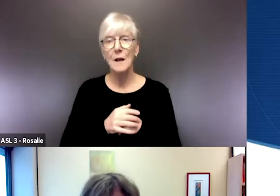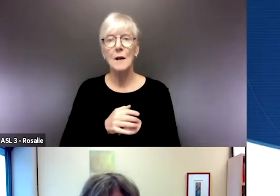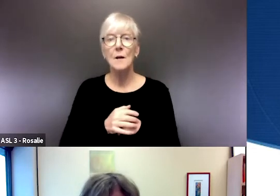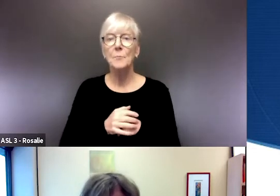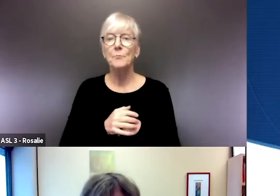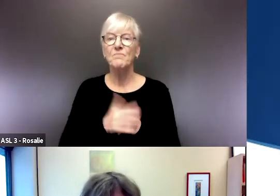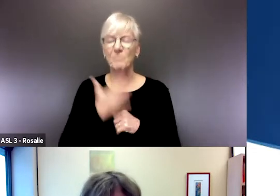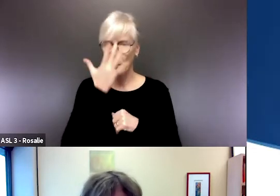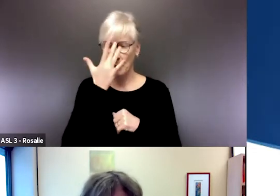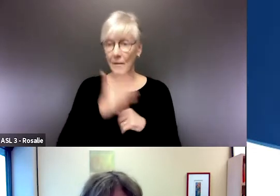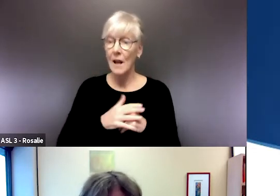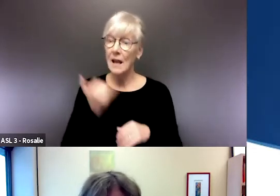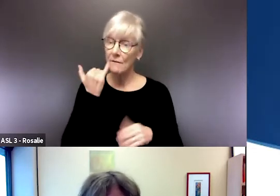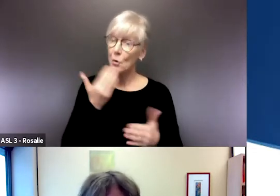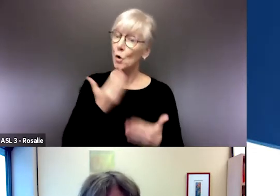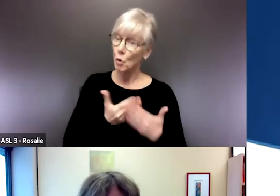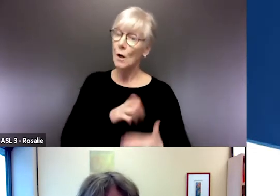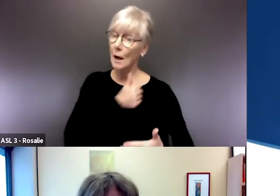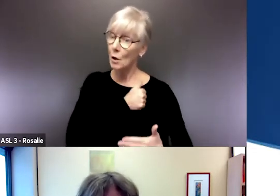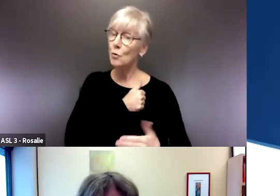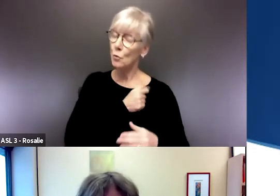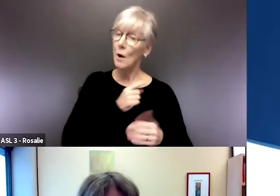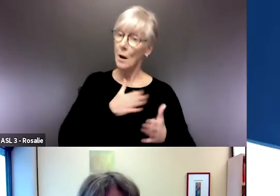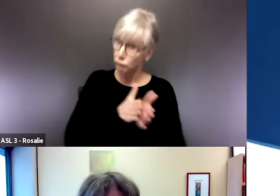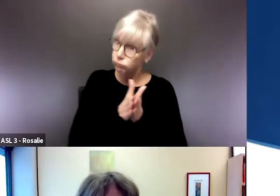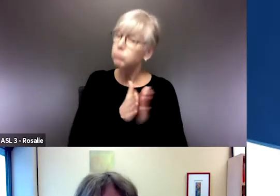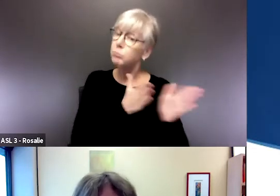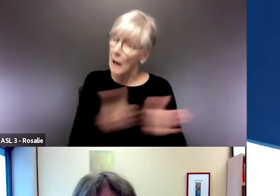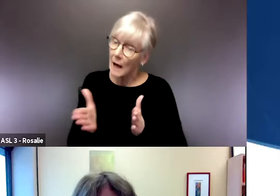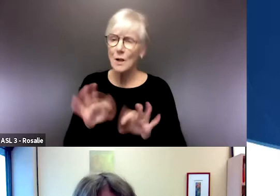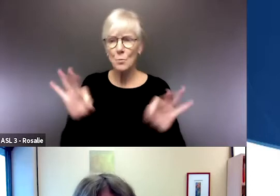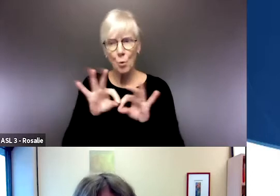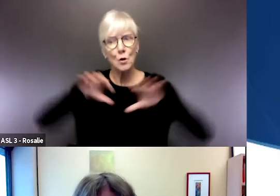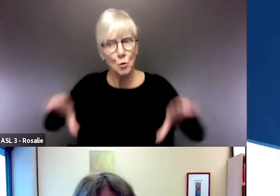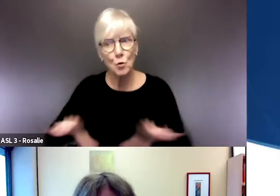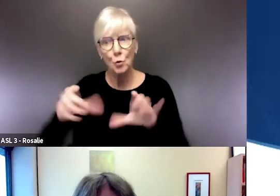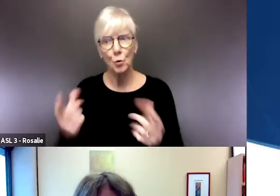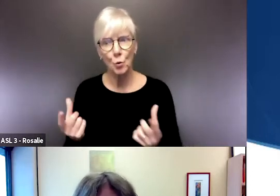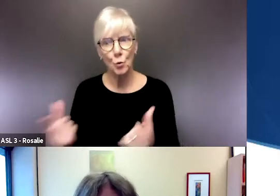into action. Senior management must make a clear commitment to support its vision. And